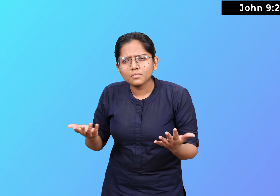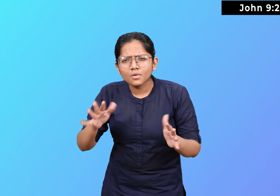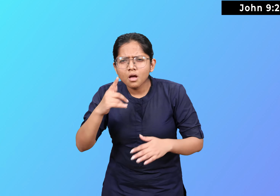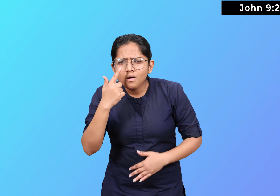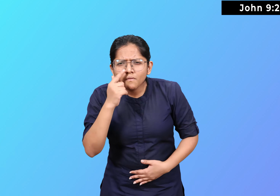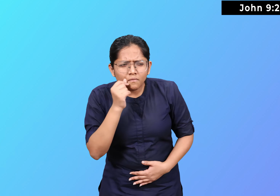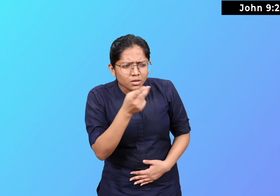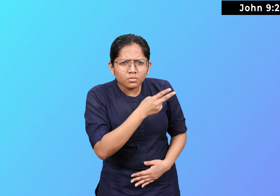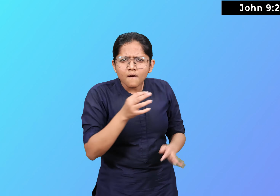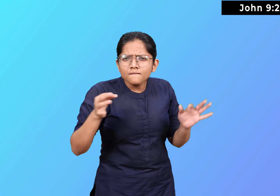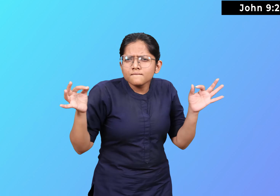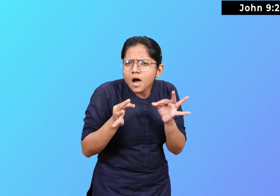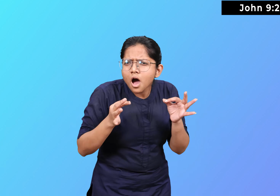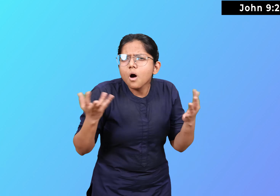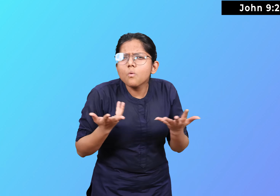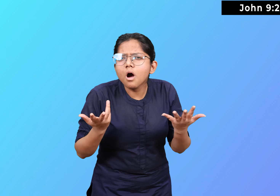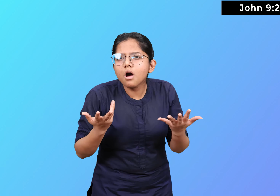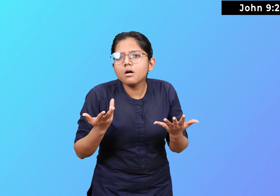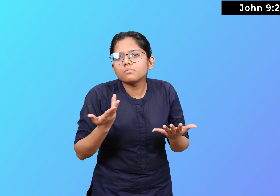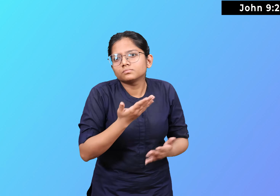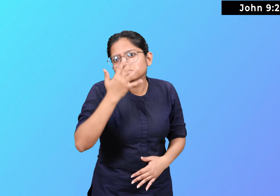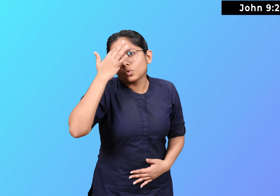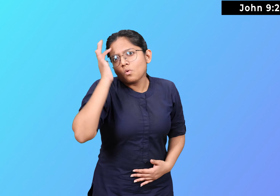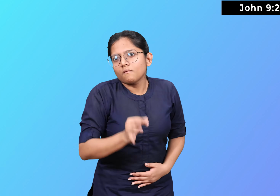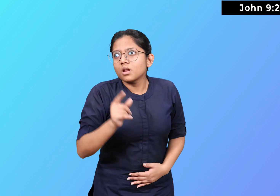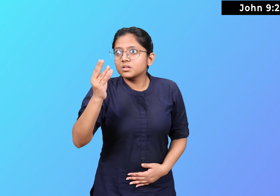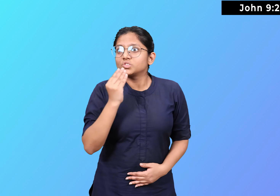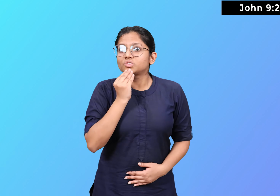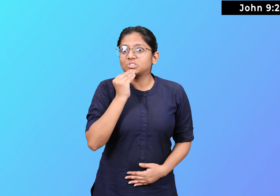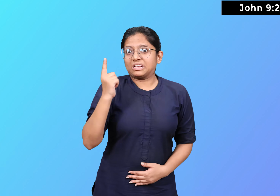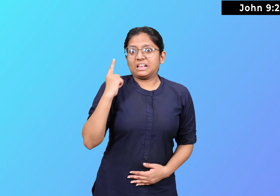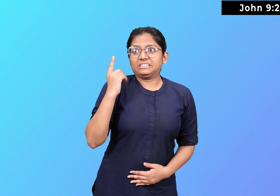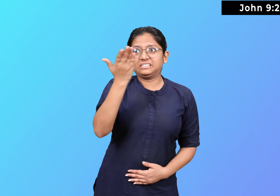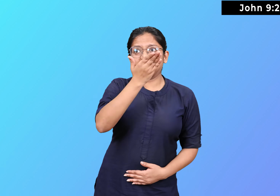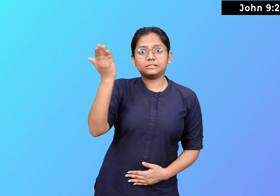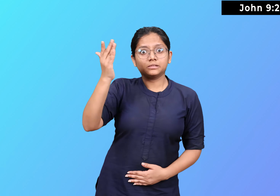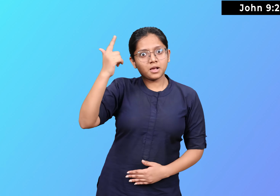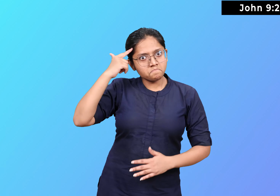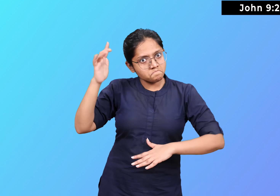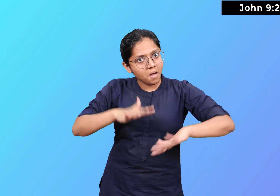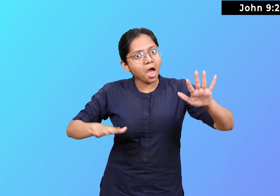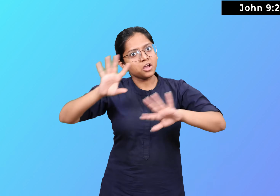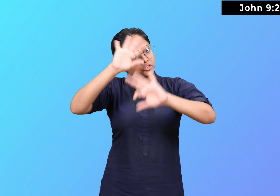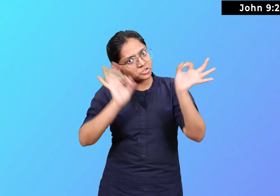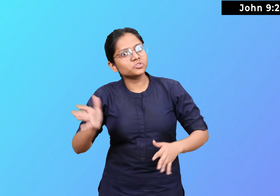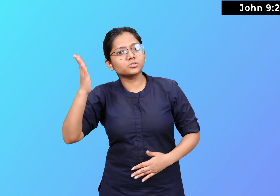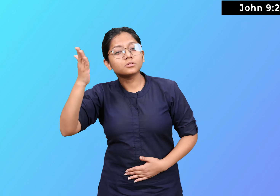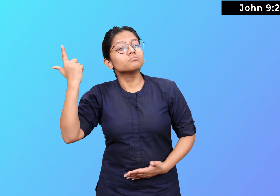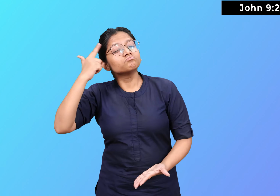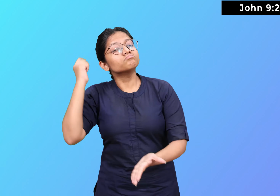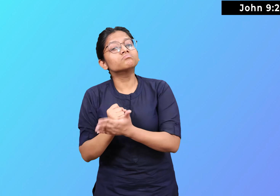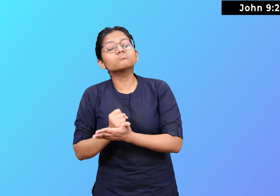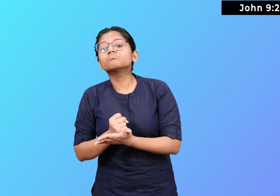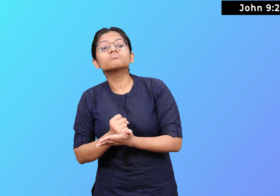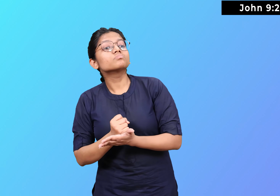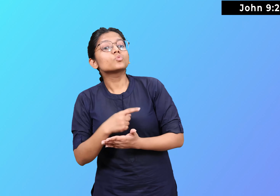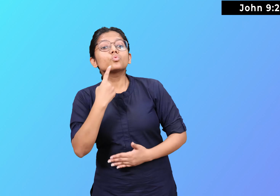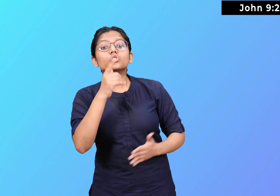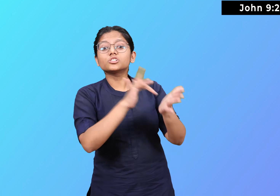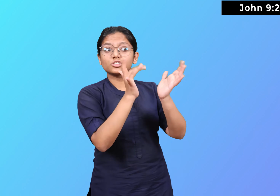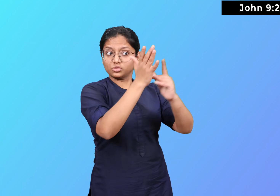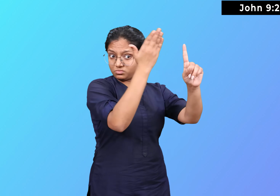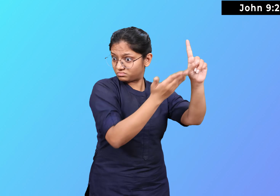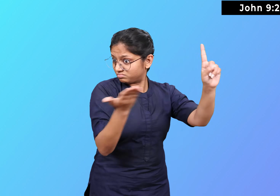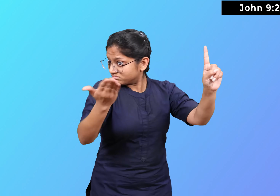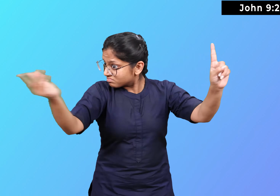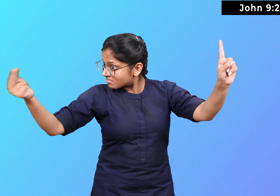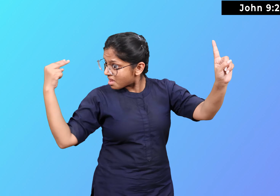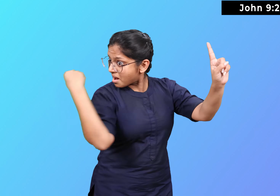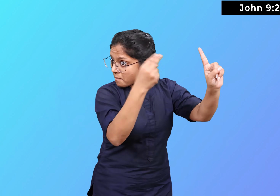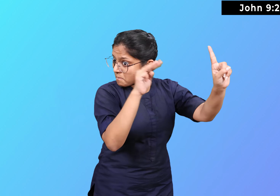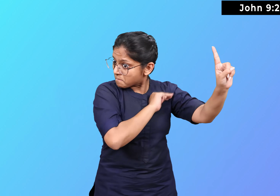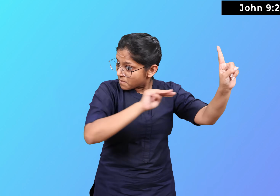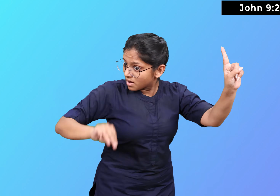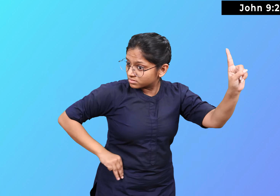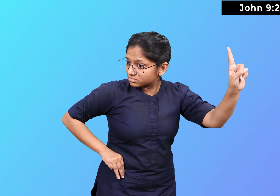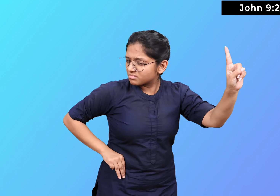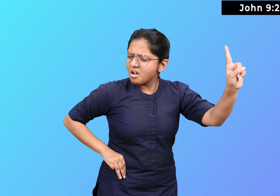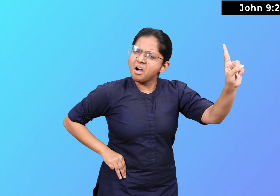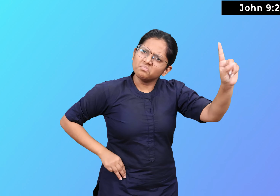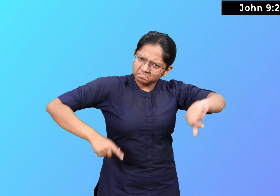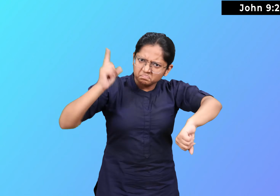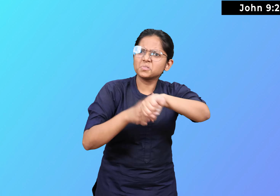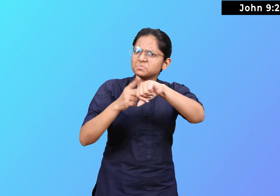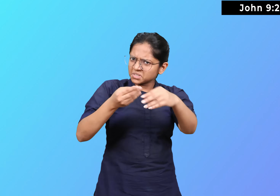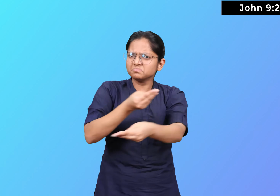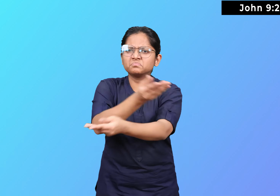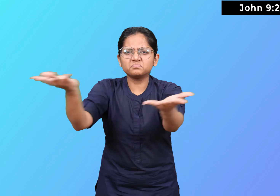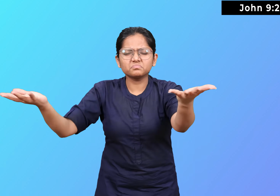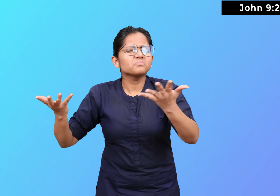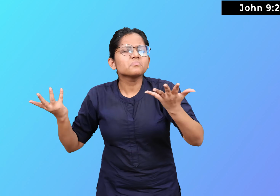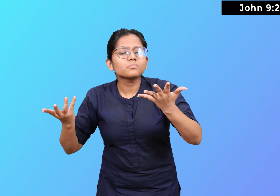They said this because they were afraid of the Jewish leaders. The leaders had already decided that they would punish anyone who said Jesus was the Messiah.